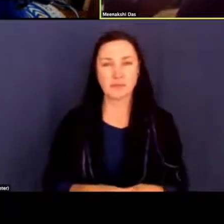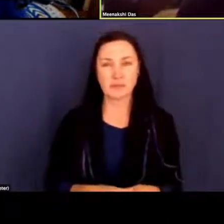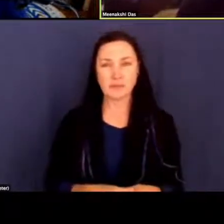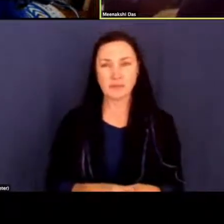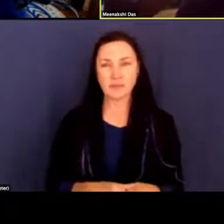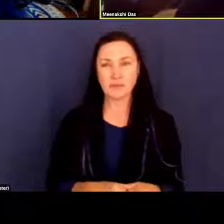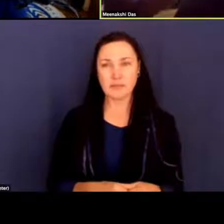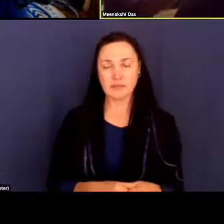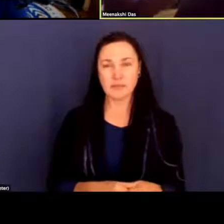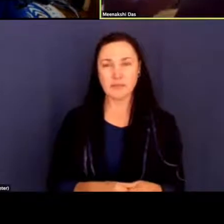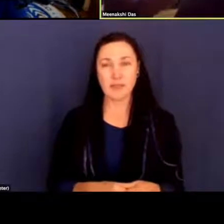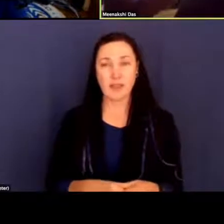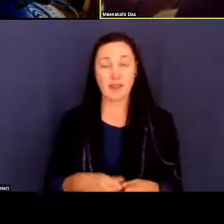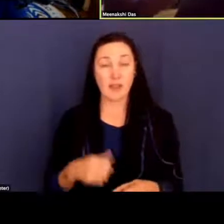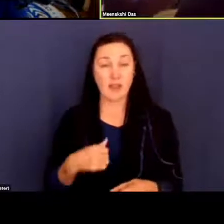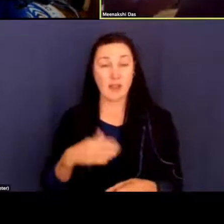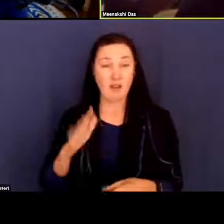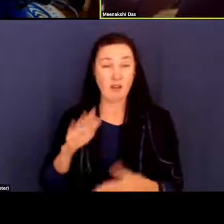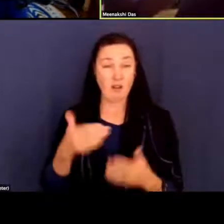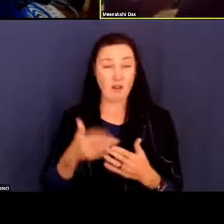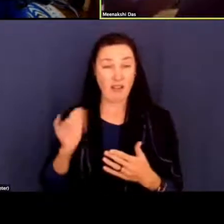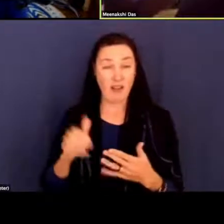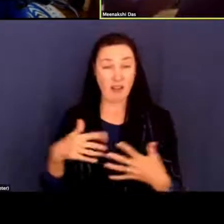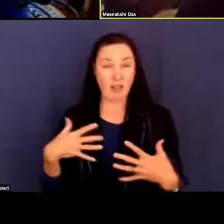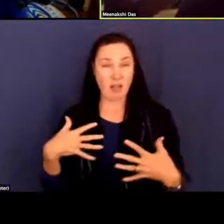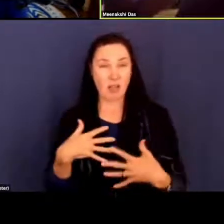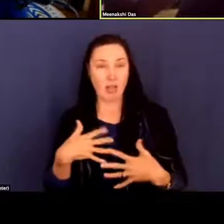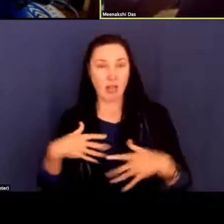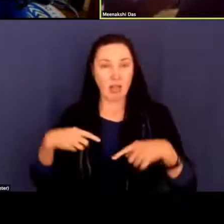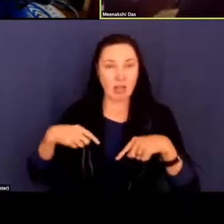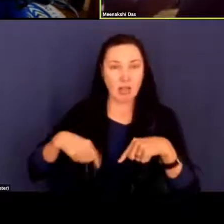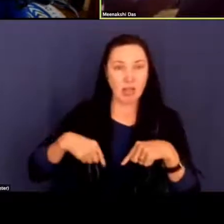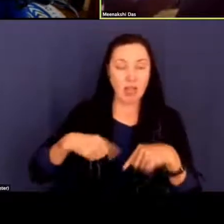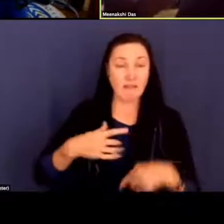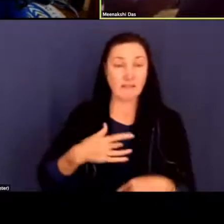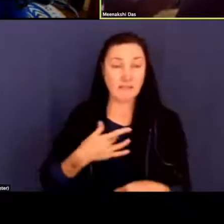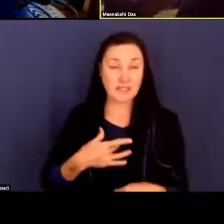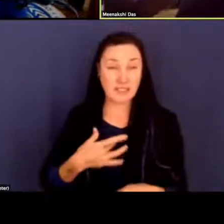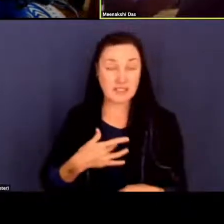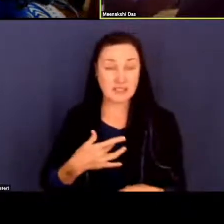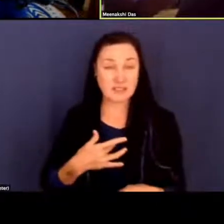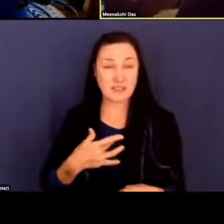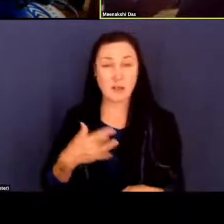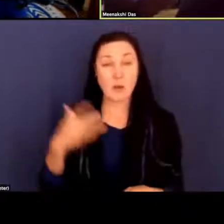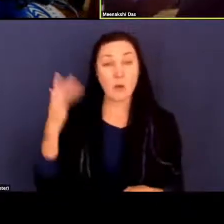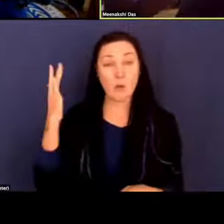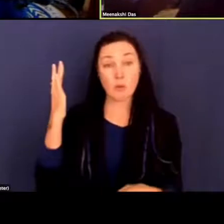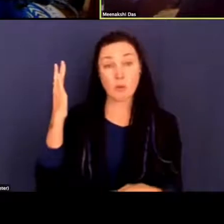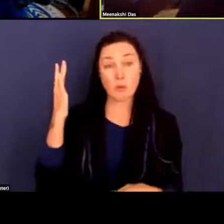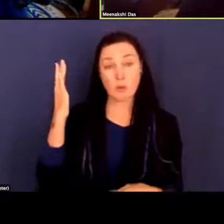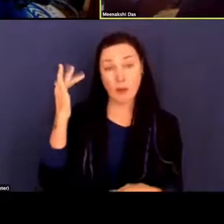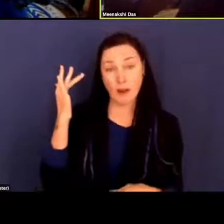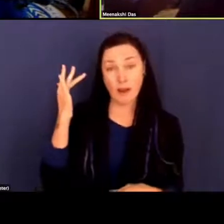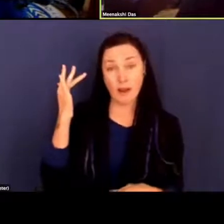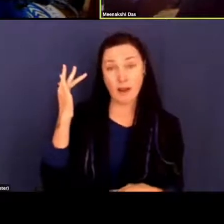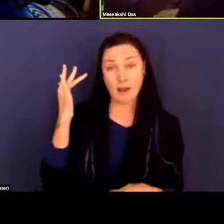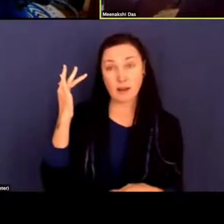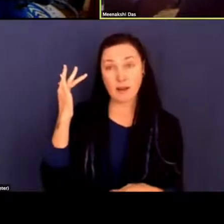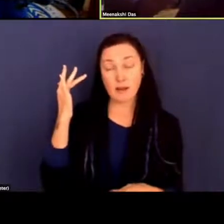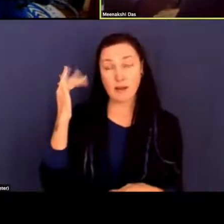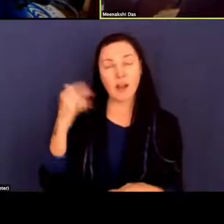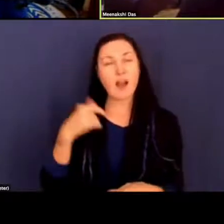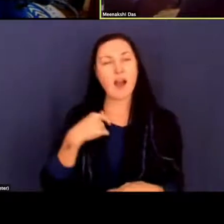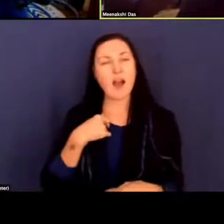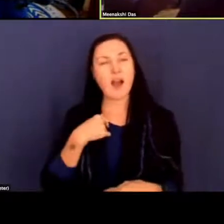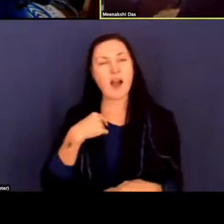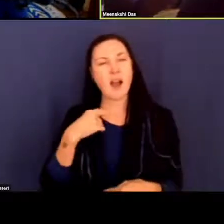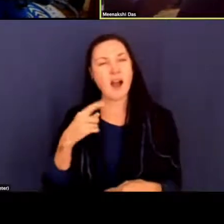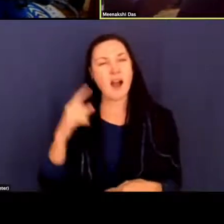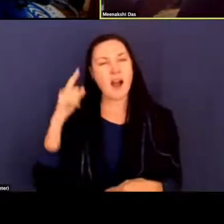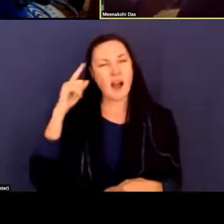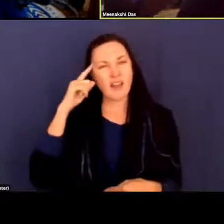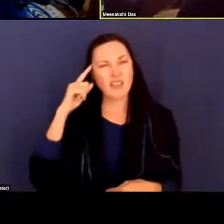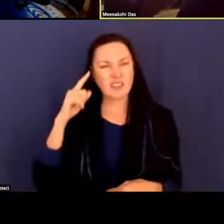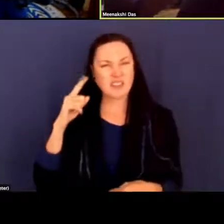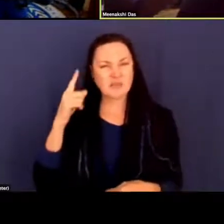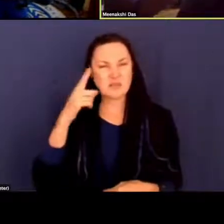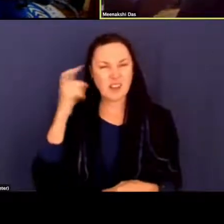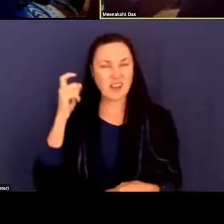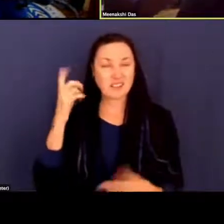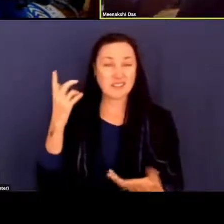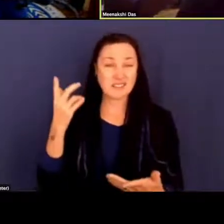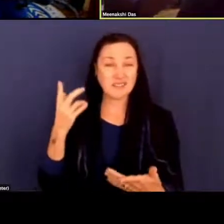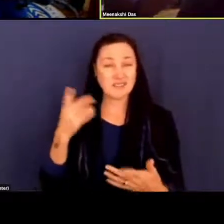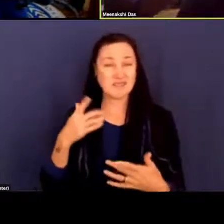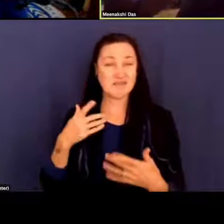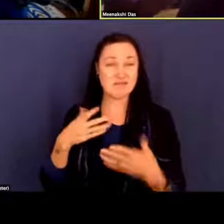stemmed they were because of the attitude barriers that we still face.